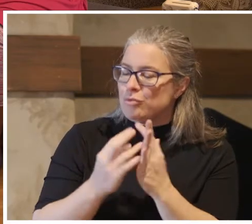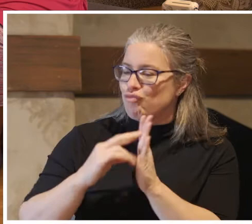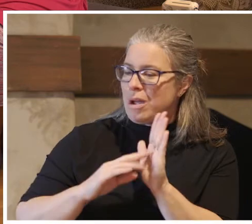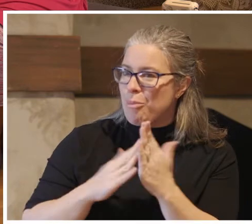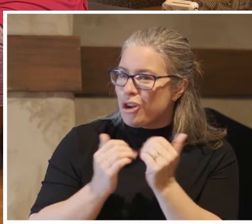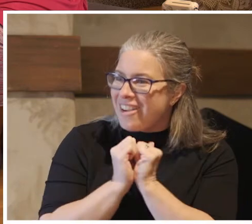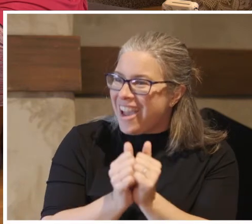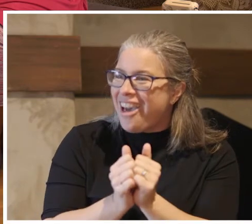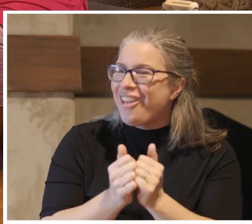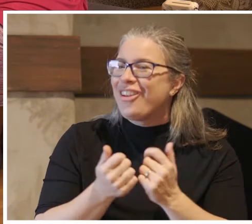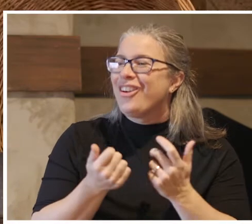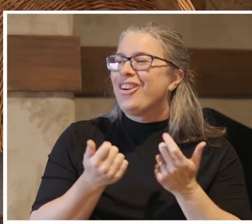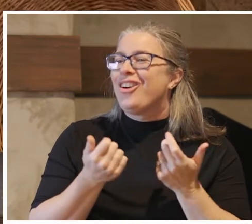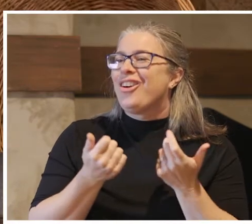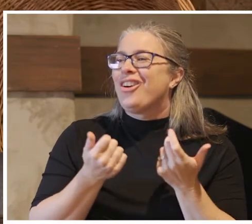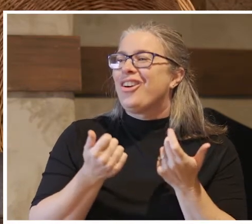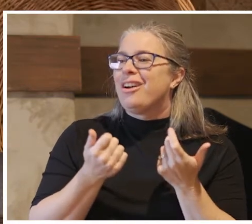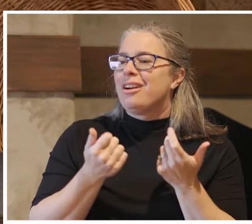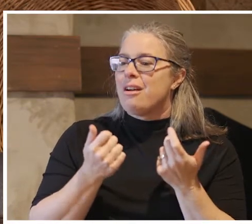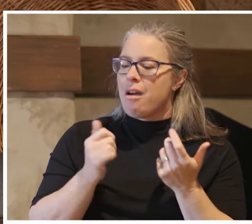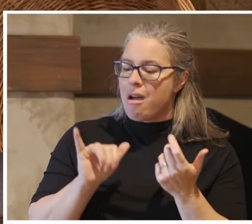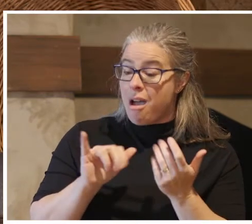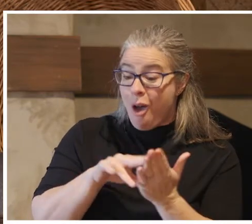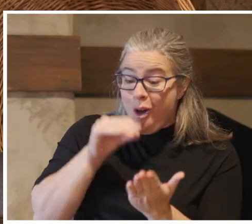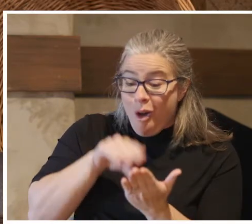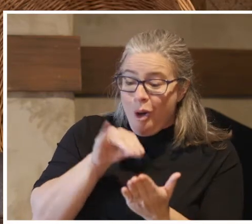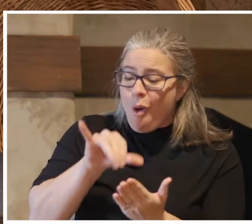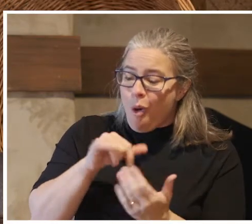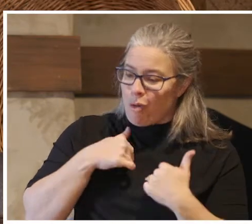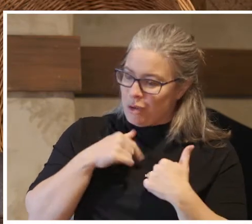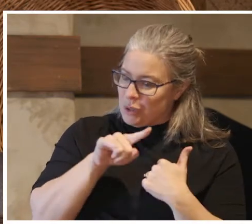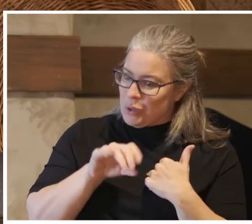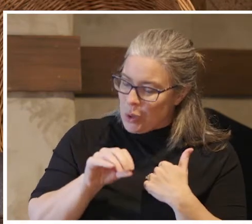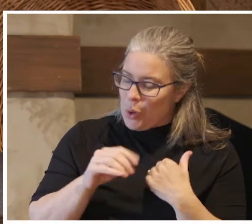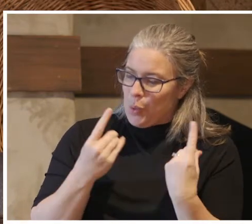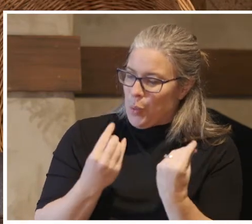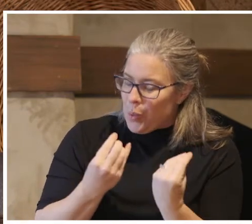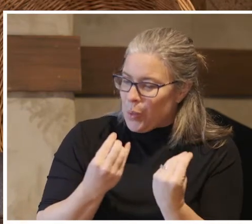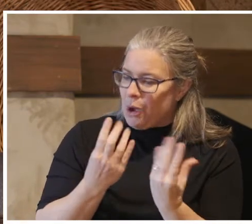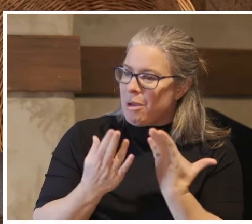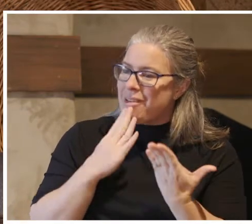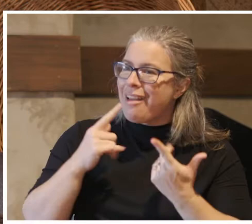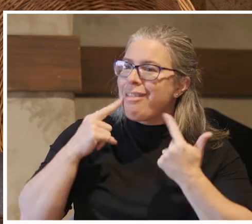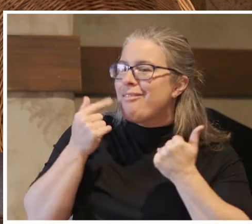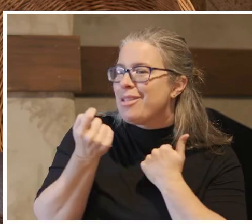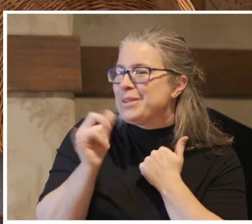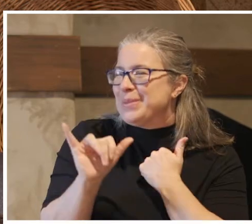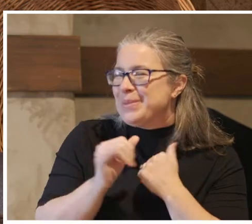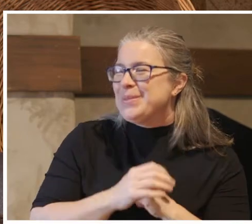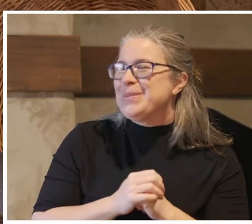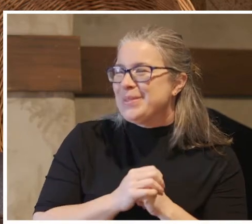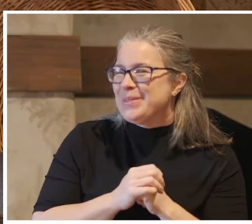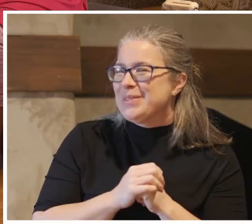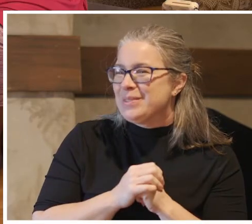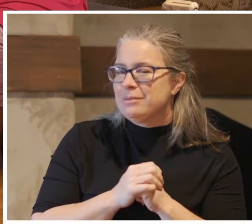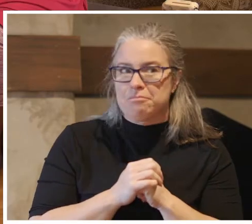will read this book together and that they'll learn a lot about who we are and what we do, and maybe they'll even laugh a little bit too.